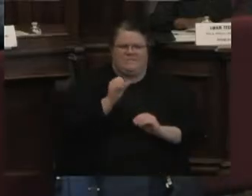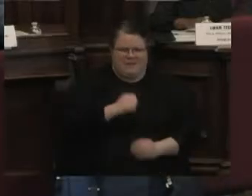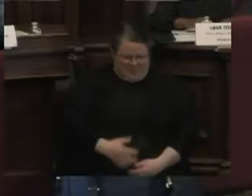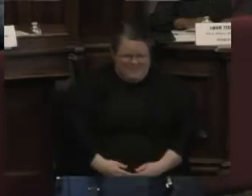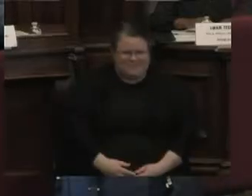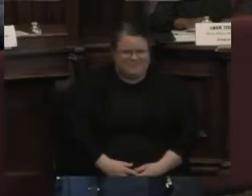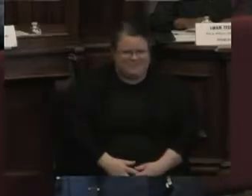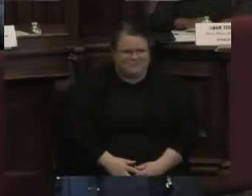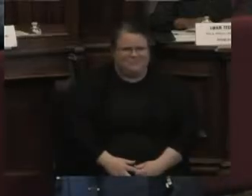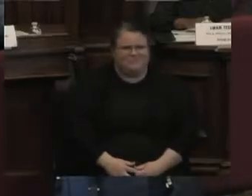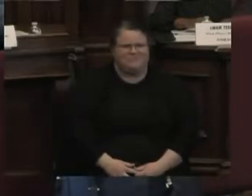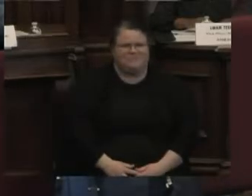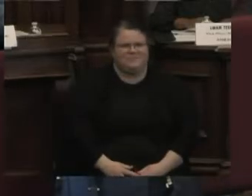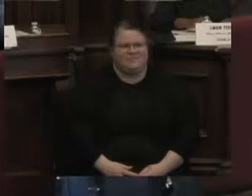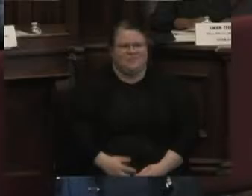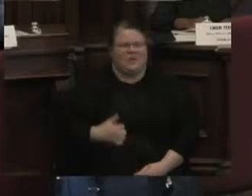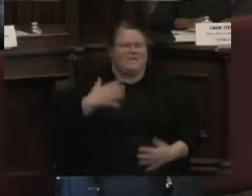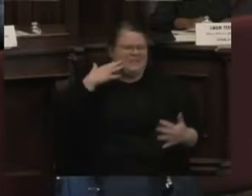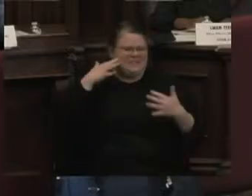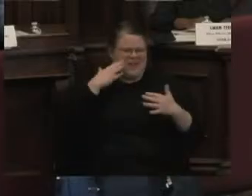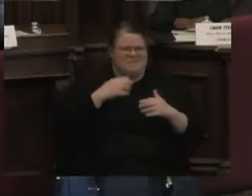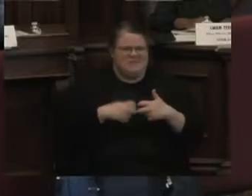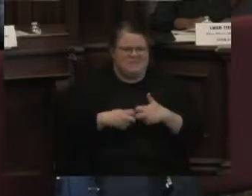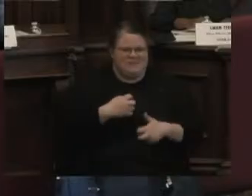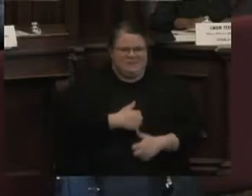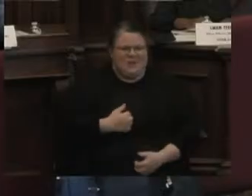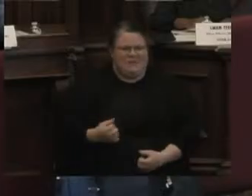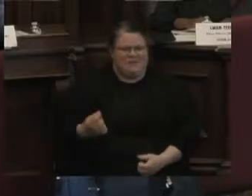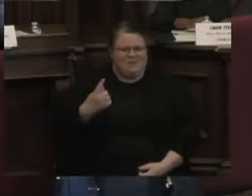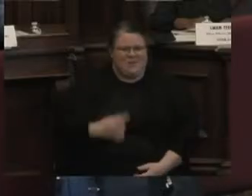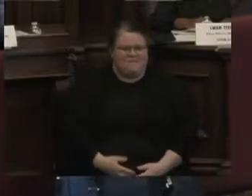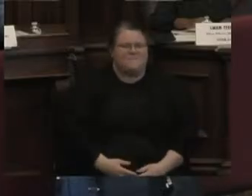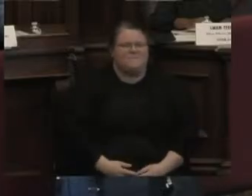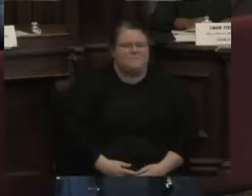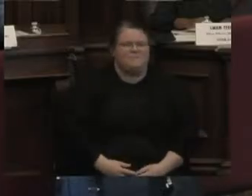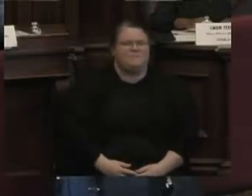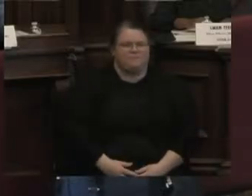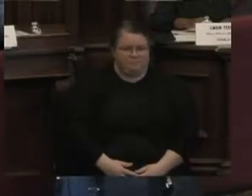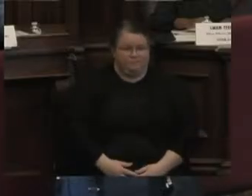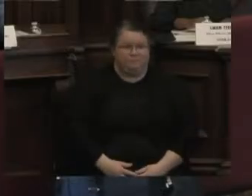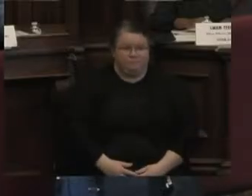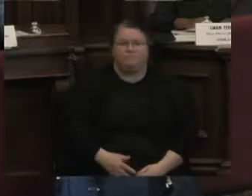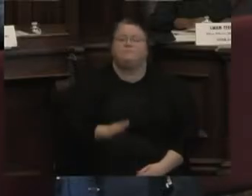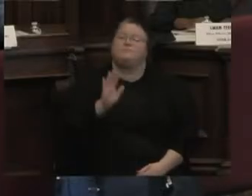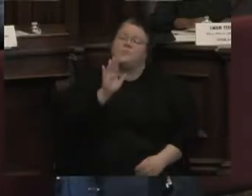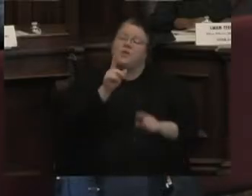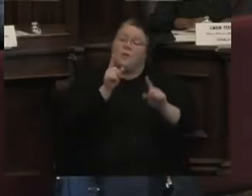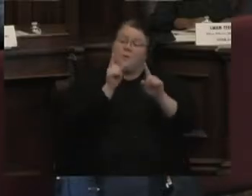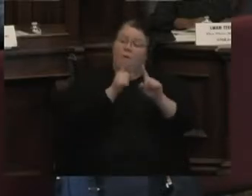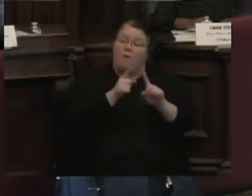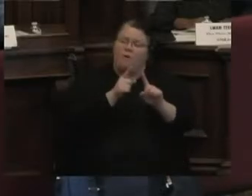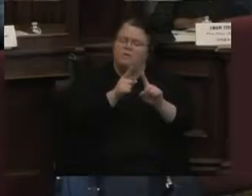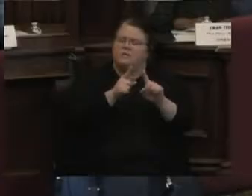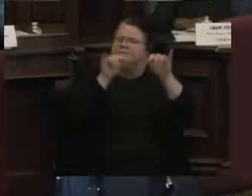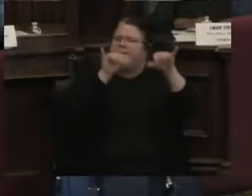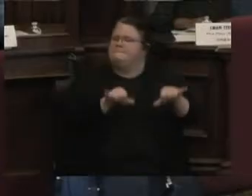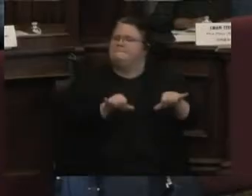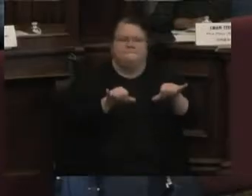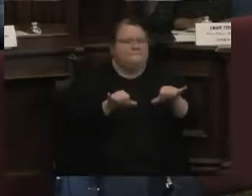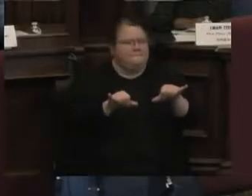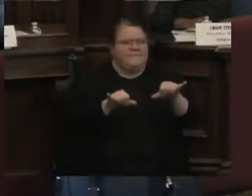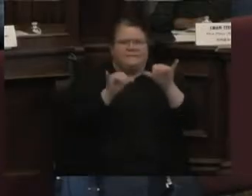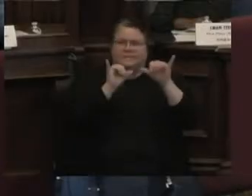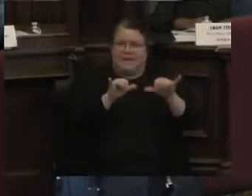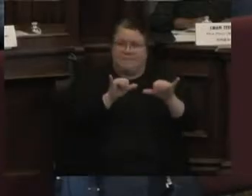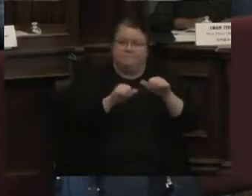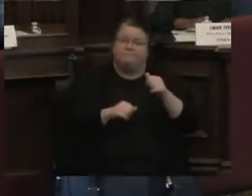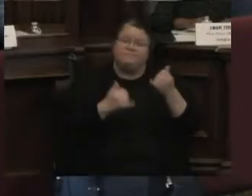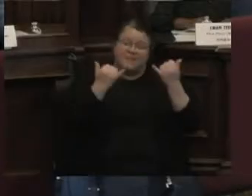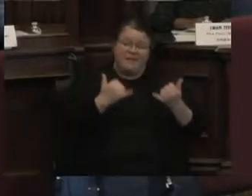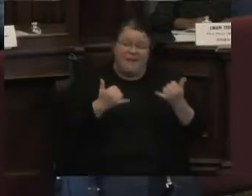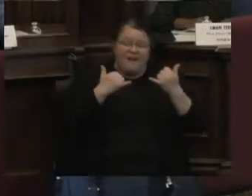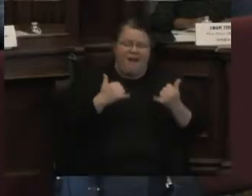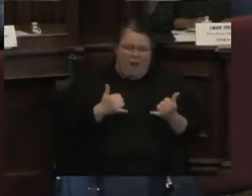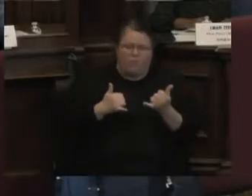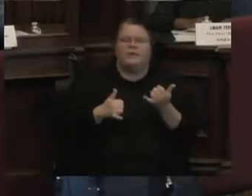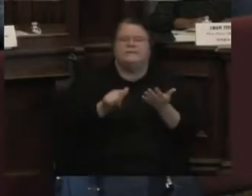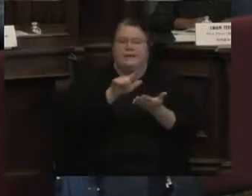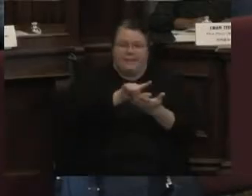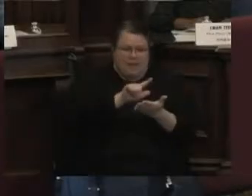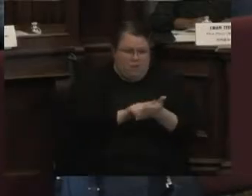in abandoning. Our mission. I'm